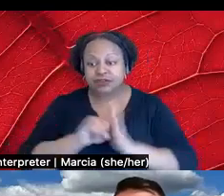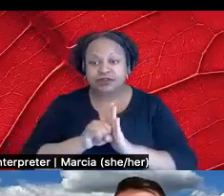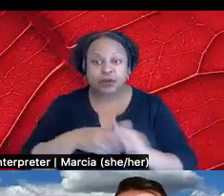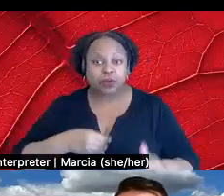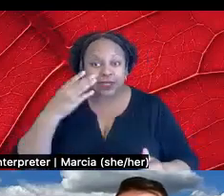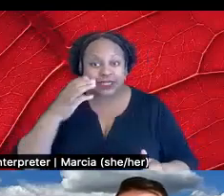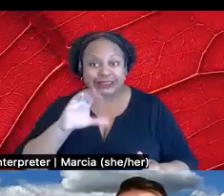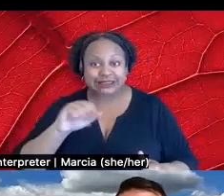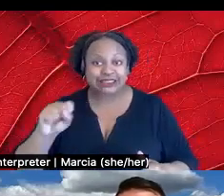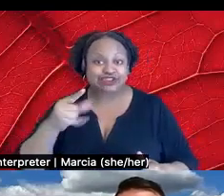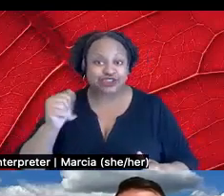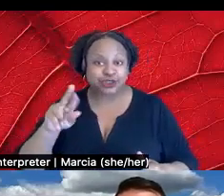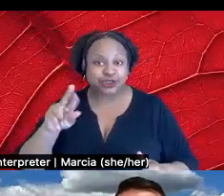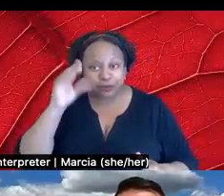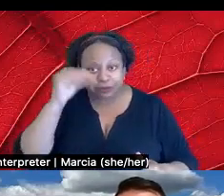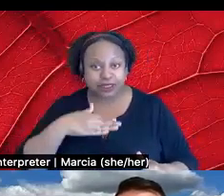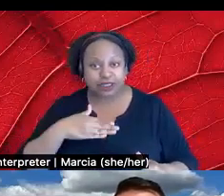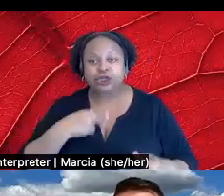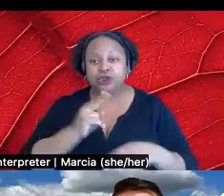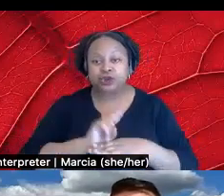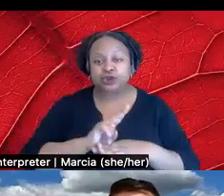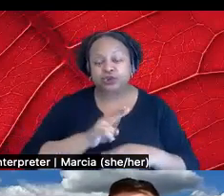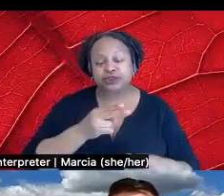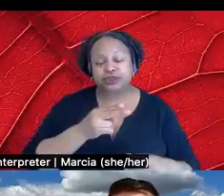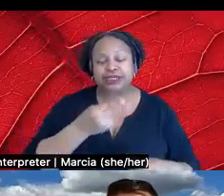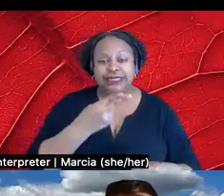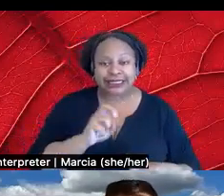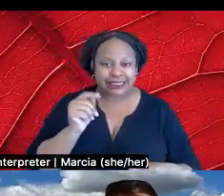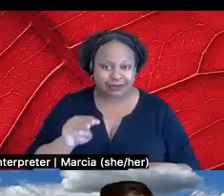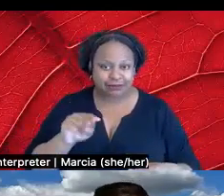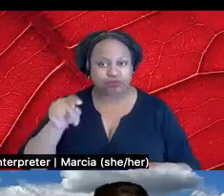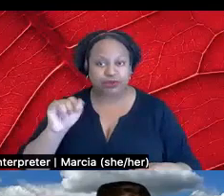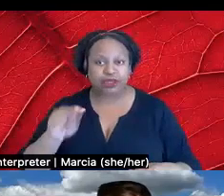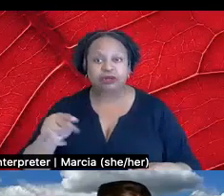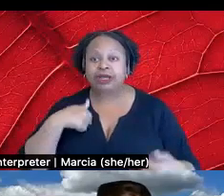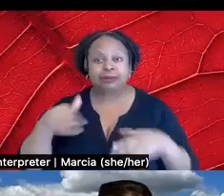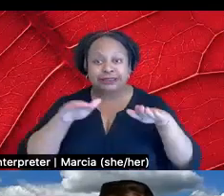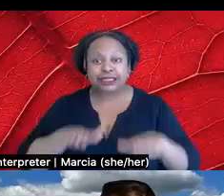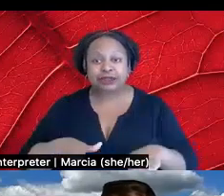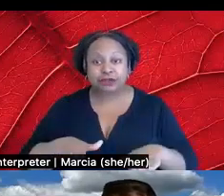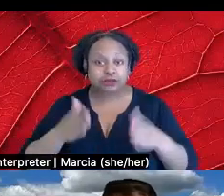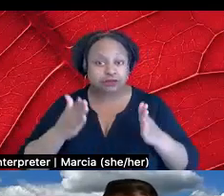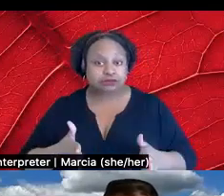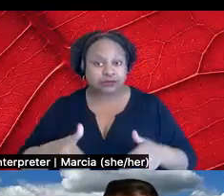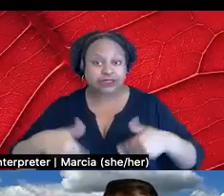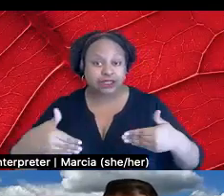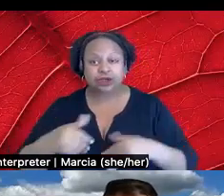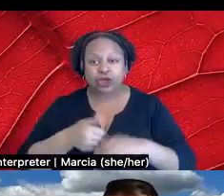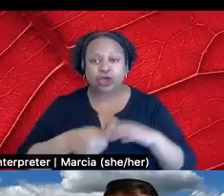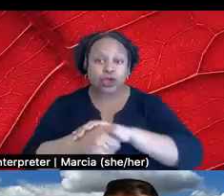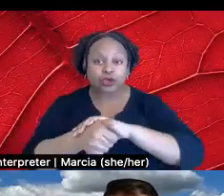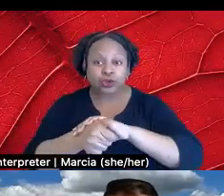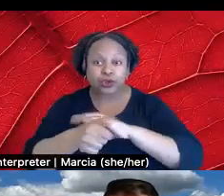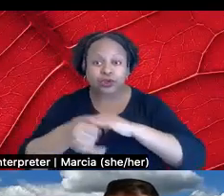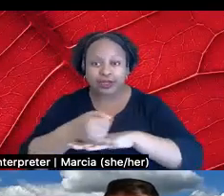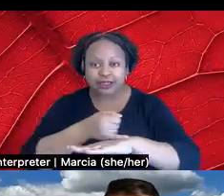him, his, and am settler on Turtle Island. I recently celebrated what I would call the 13th